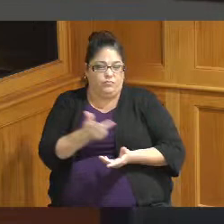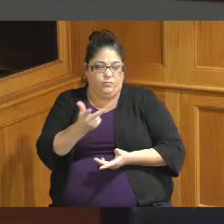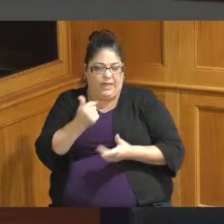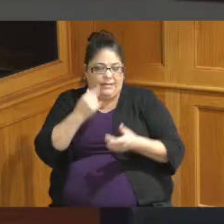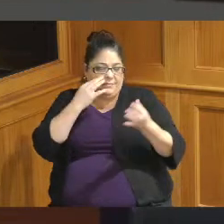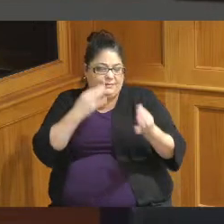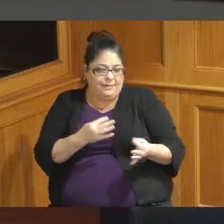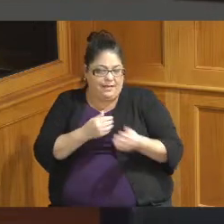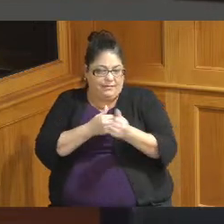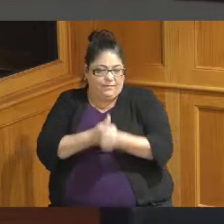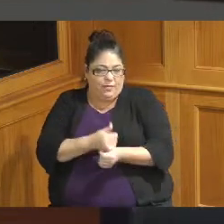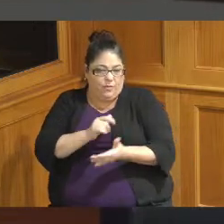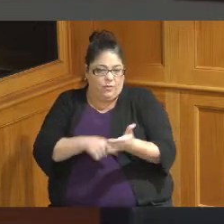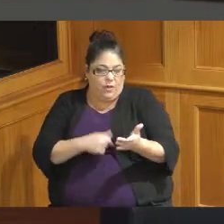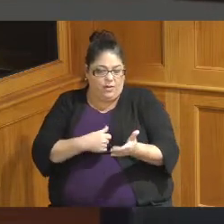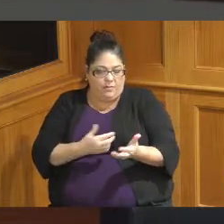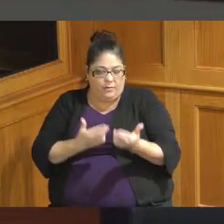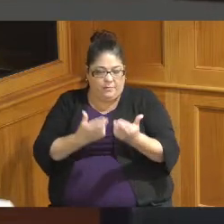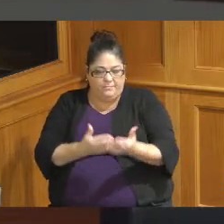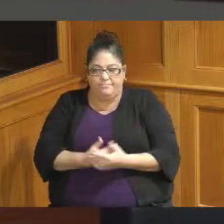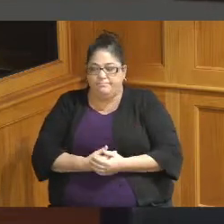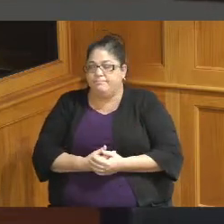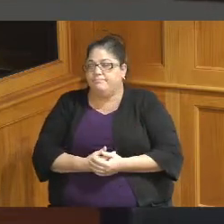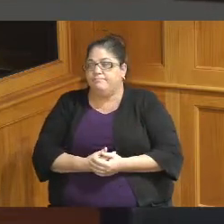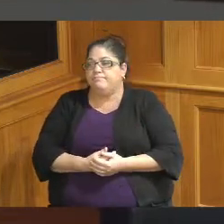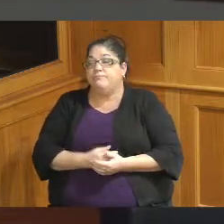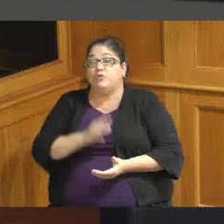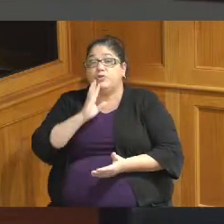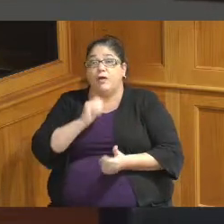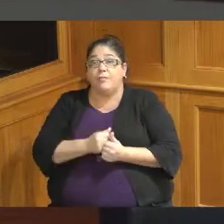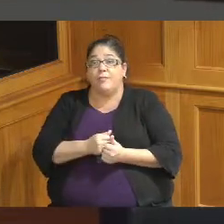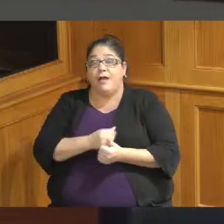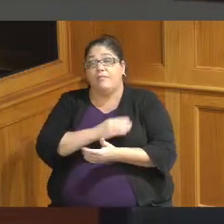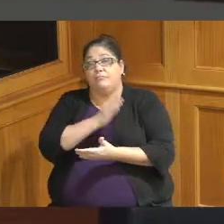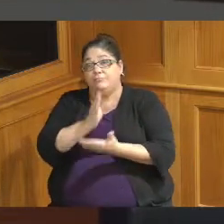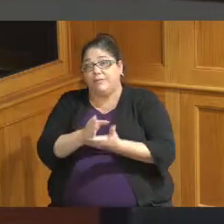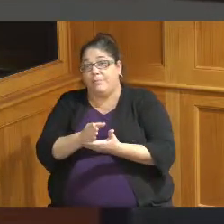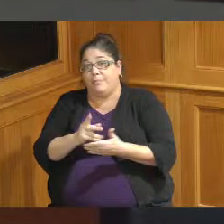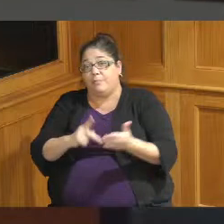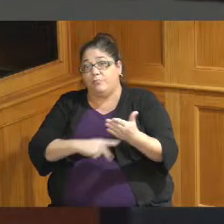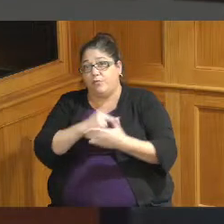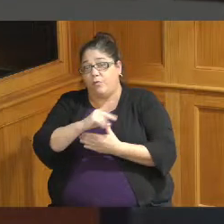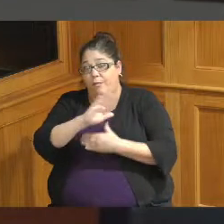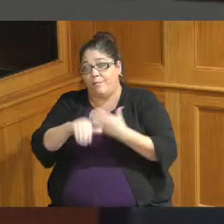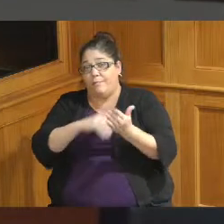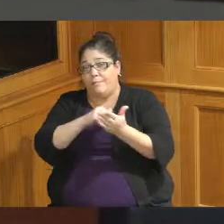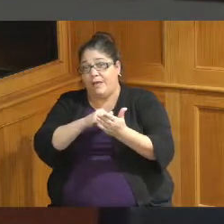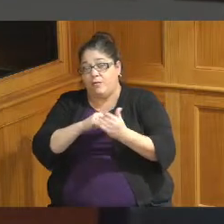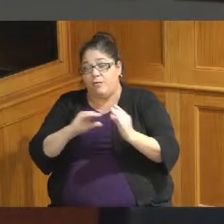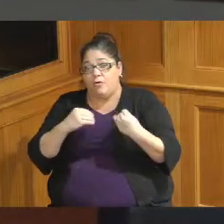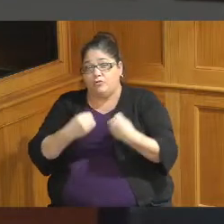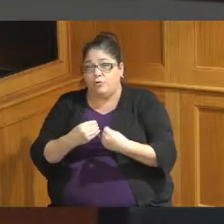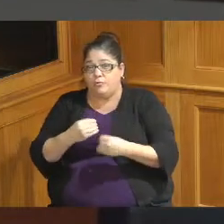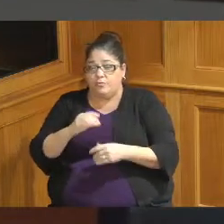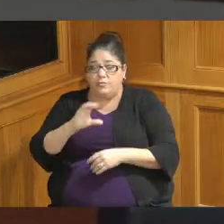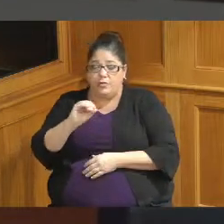talking about terminating the program mid October but Commissioner re to your point we hadn't been